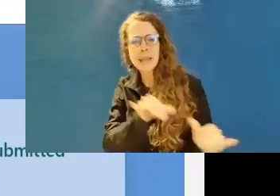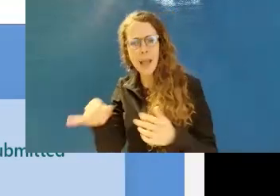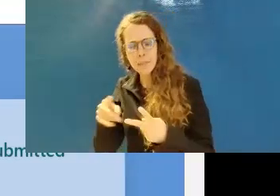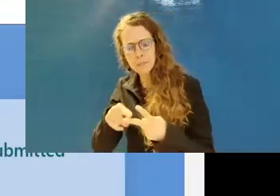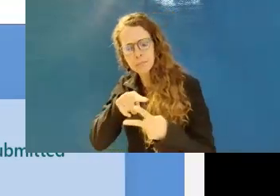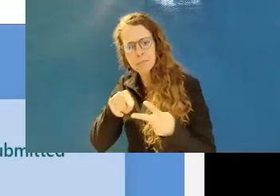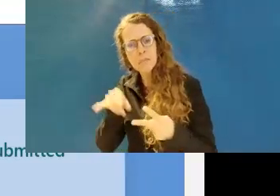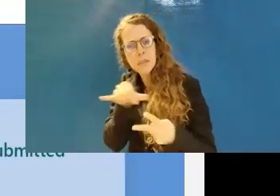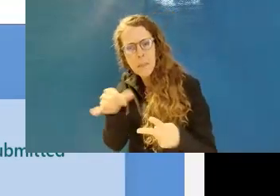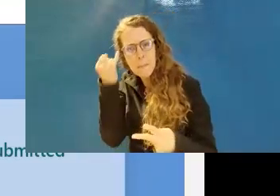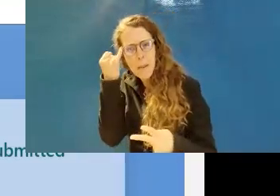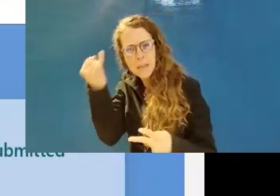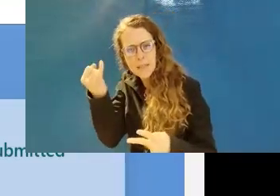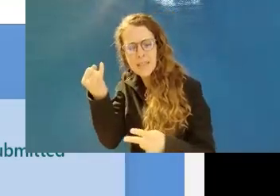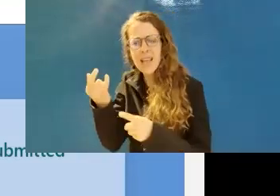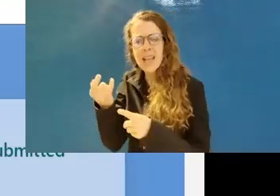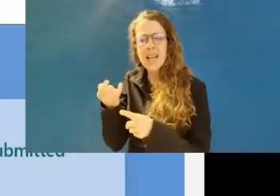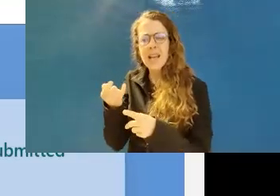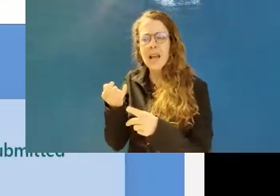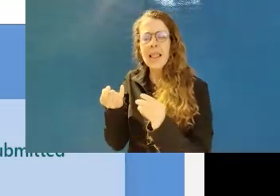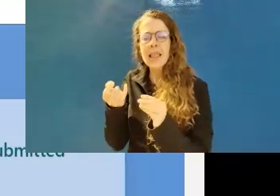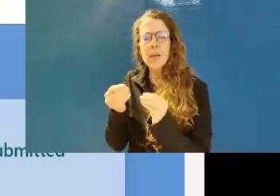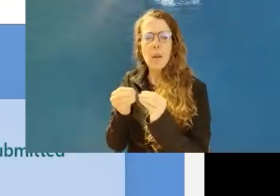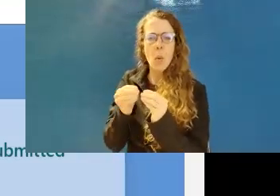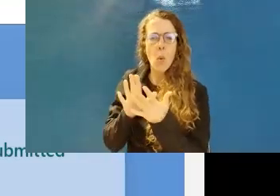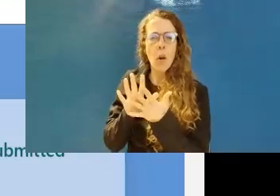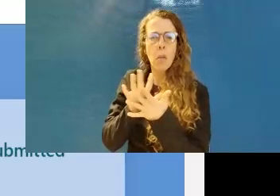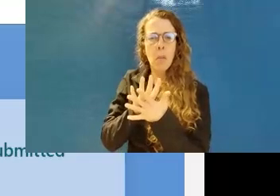It's a little less specific, a little, you know, more generic,